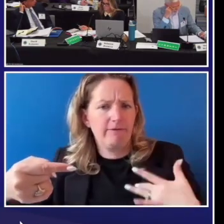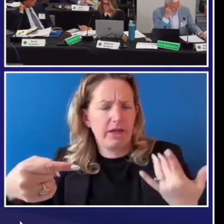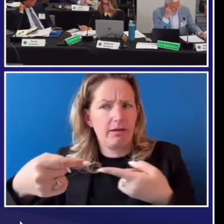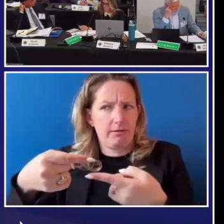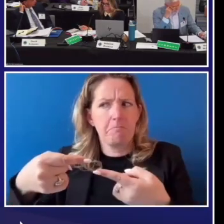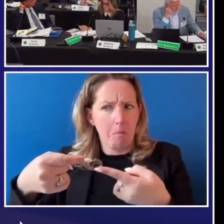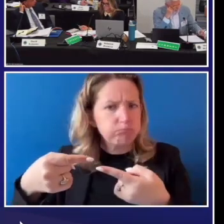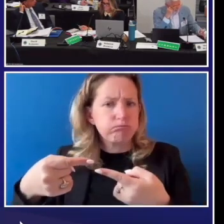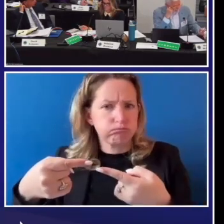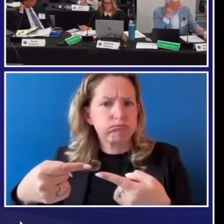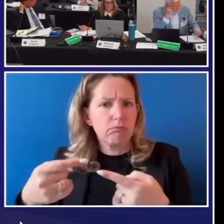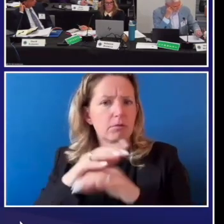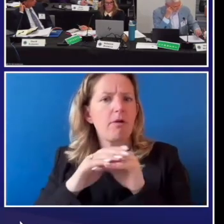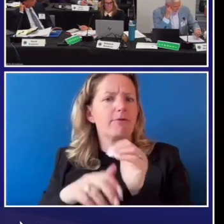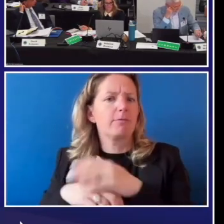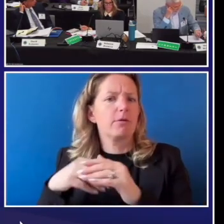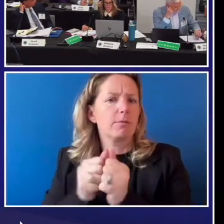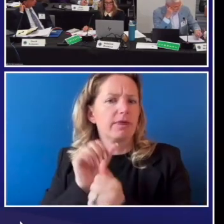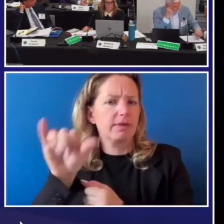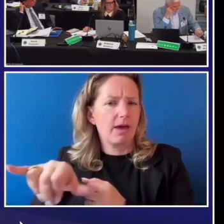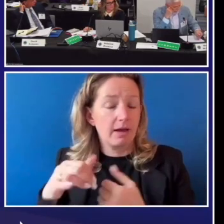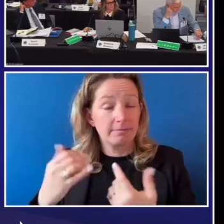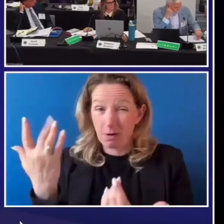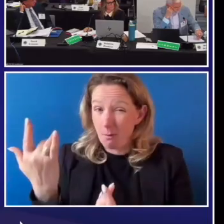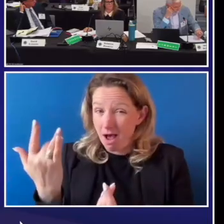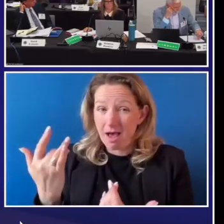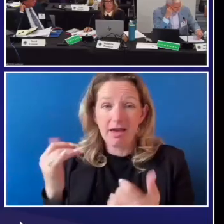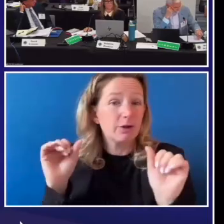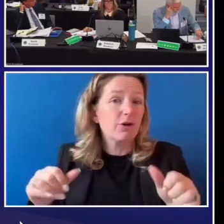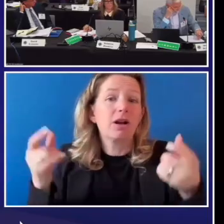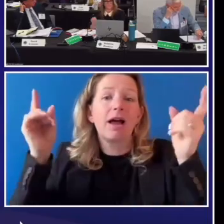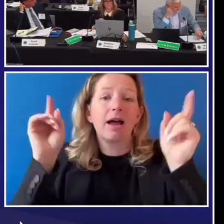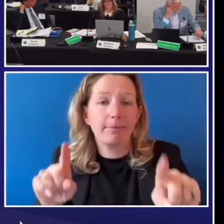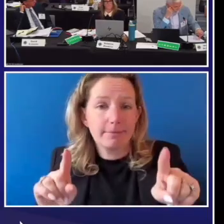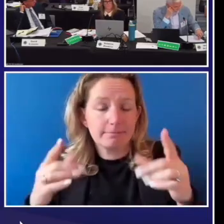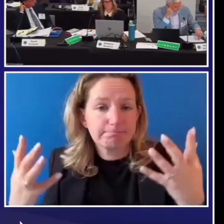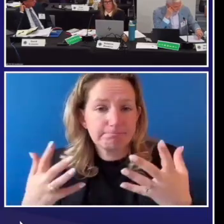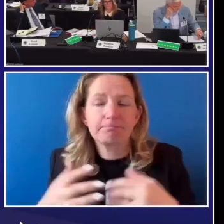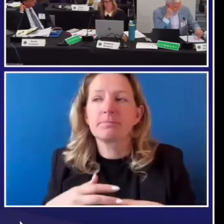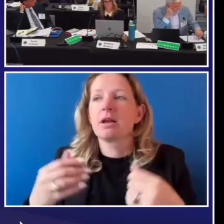I, because what this will lead to potentially is, well, I have multiple accreditors and then I'll